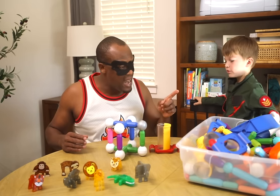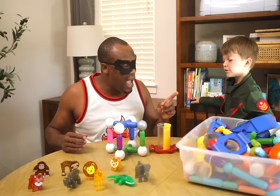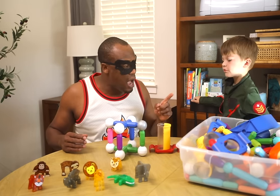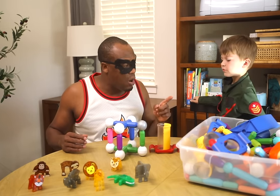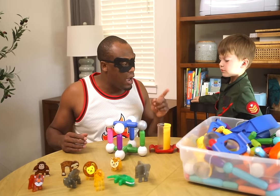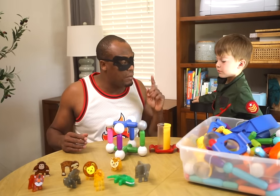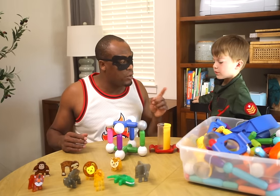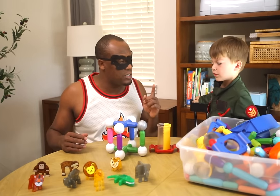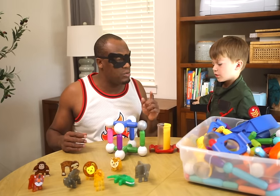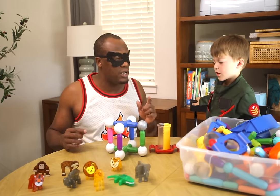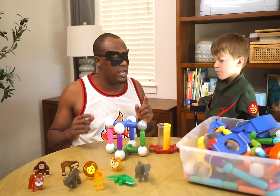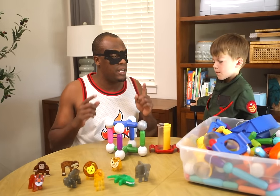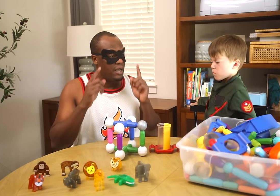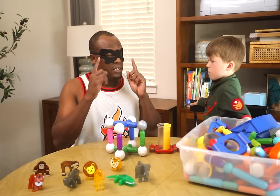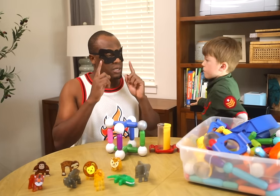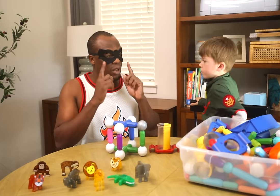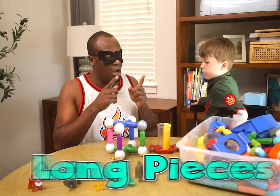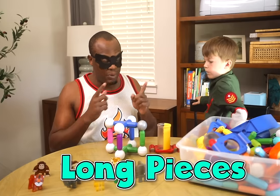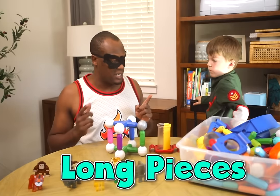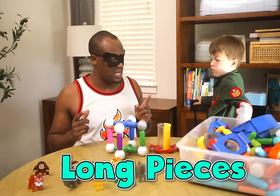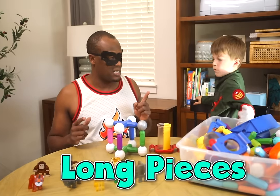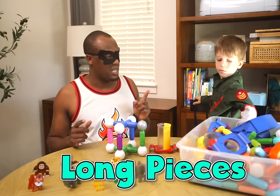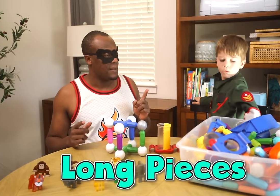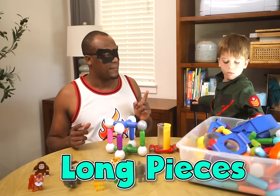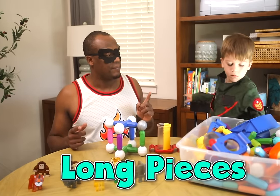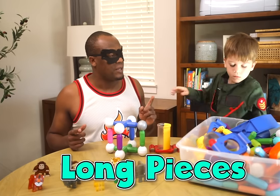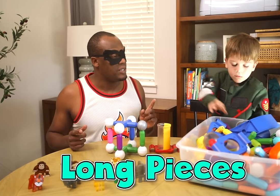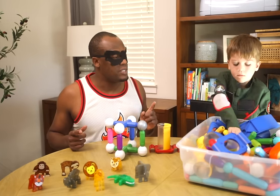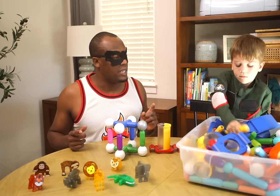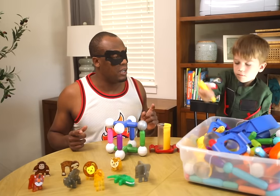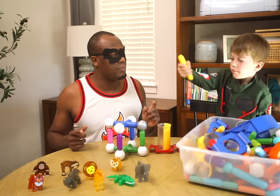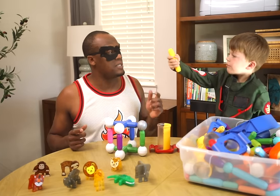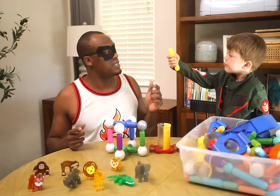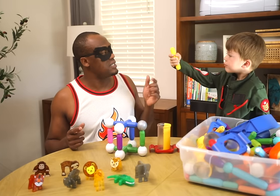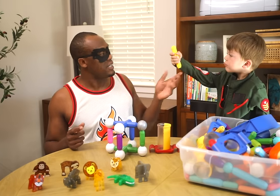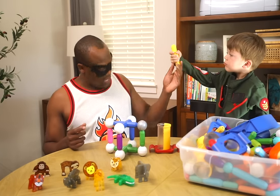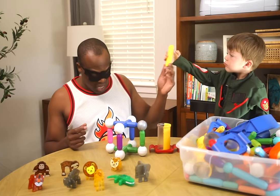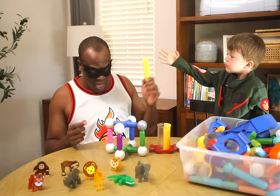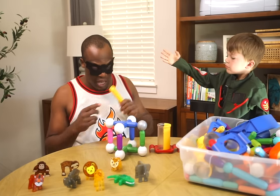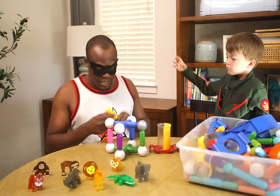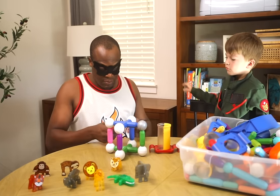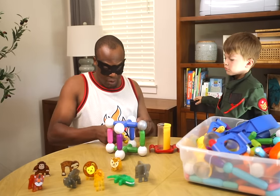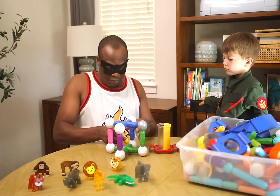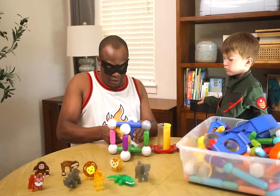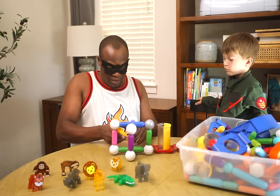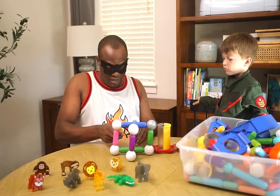Now I'm going to need some long pieces. Do you see any long pieces? Yes, perfect.